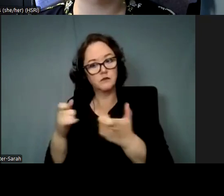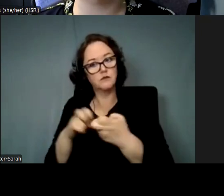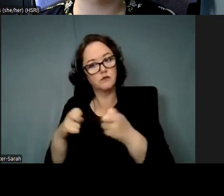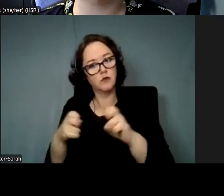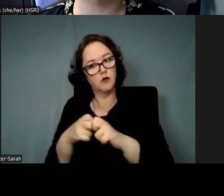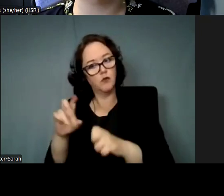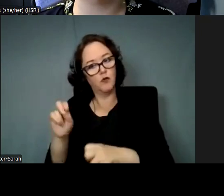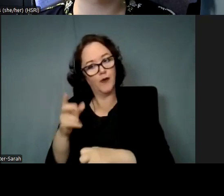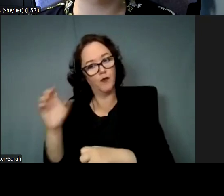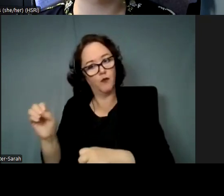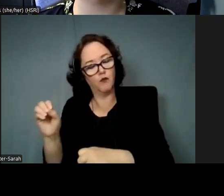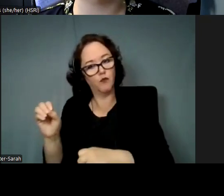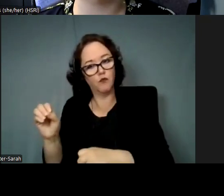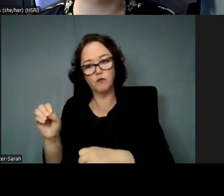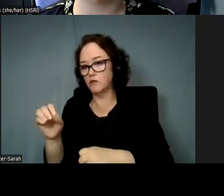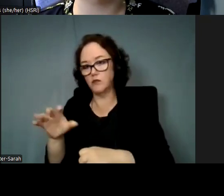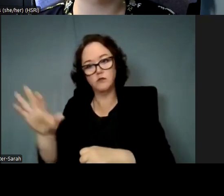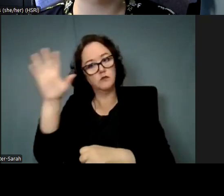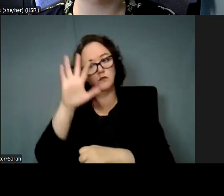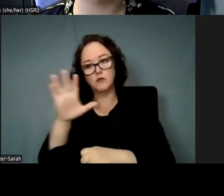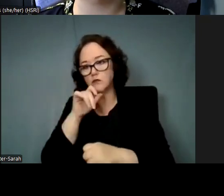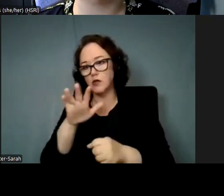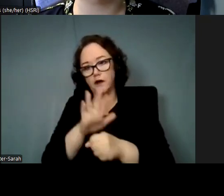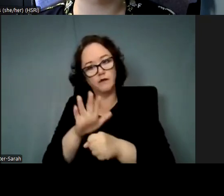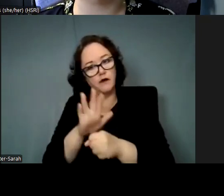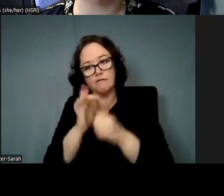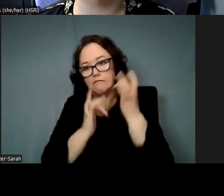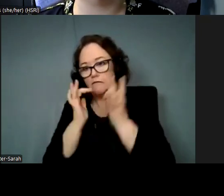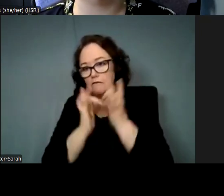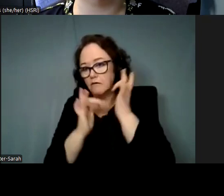enough accessible housing in enough places. I had to move an